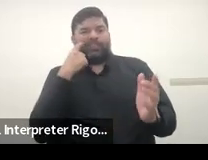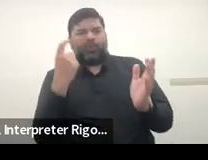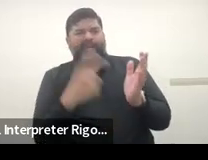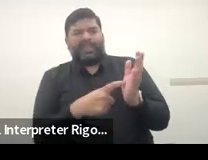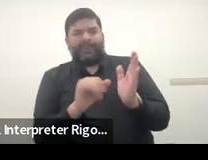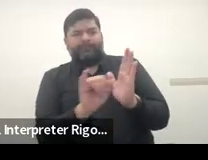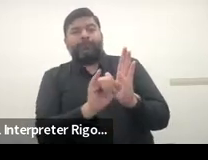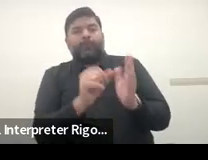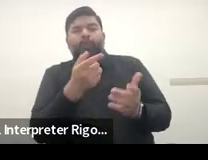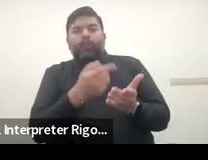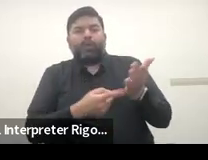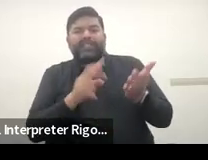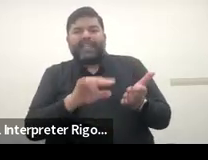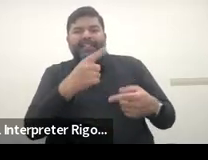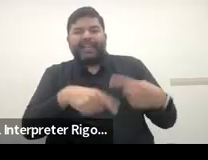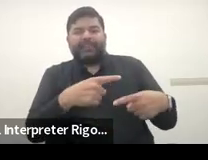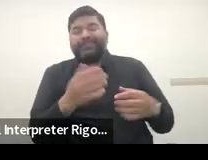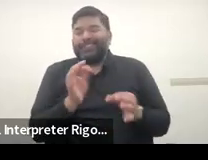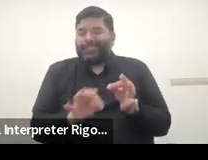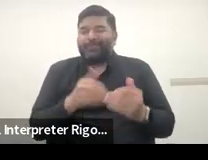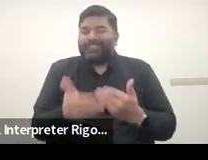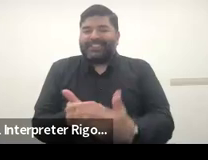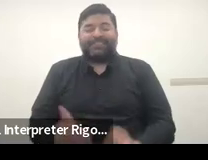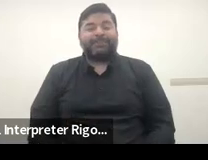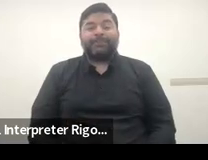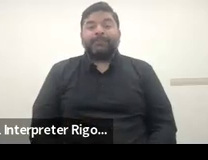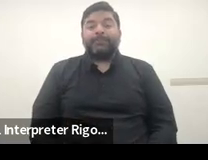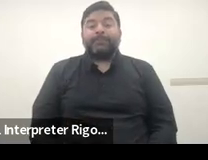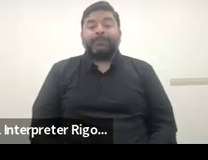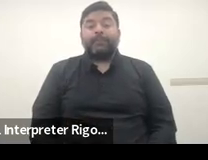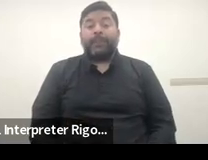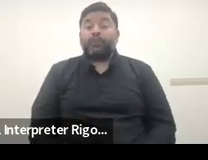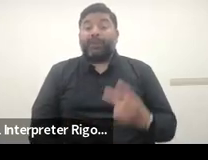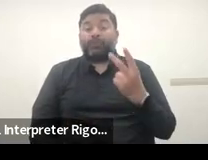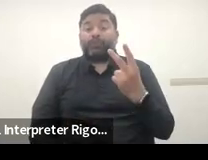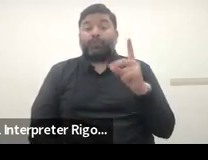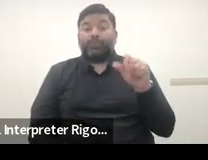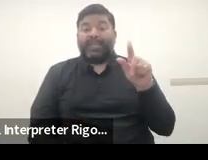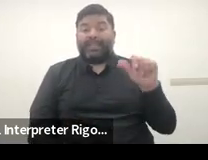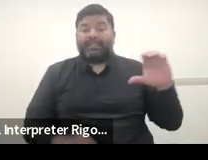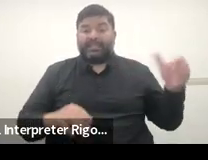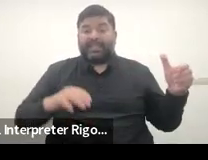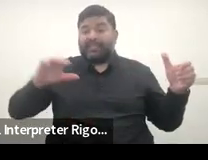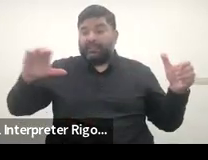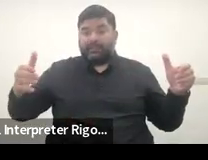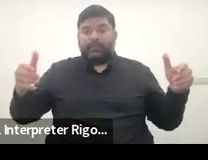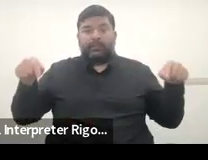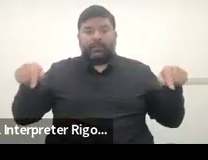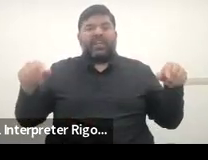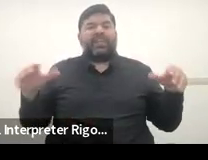Very simple. So two of the datasets that have been introduced for this task—and there aren't many,